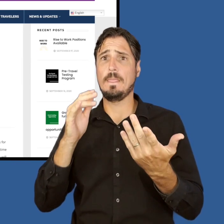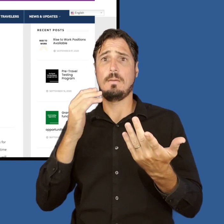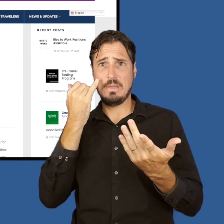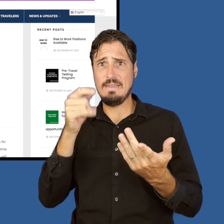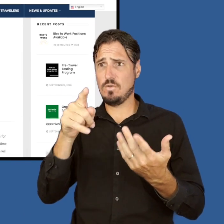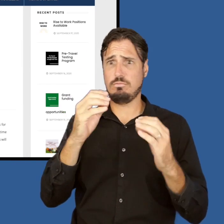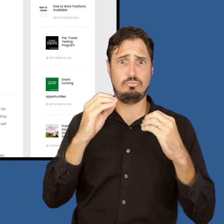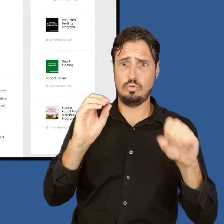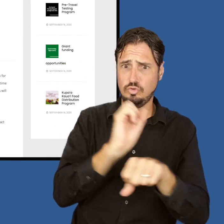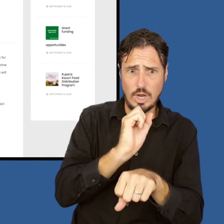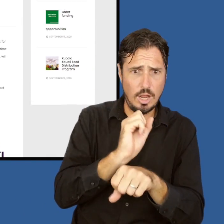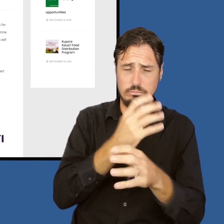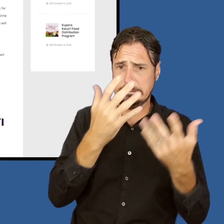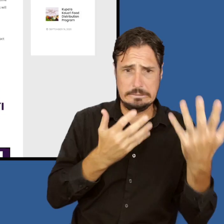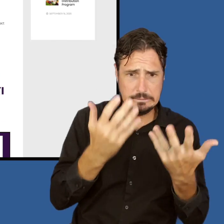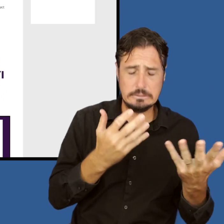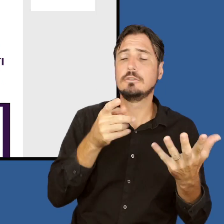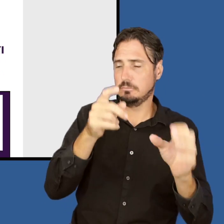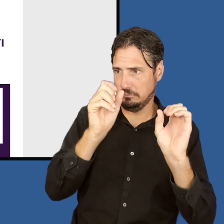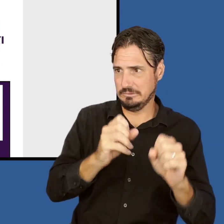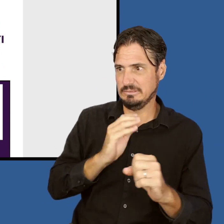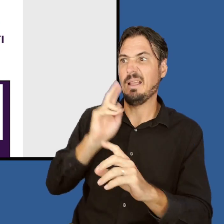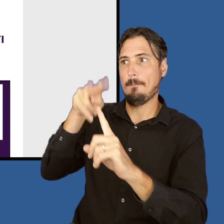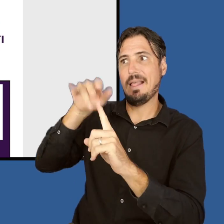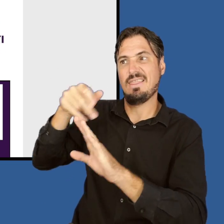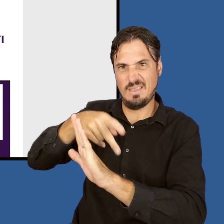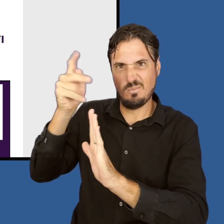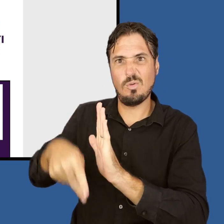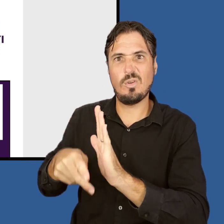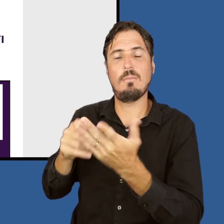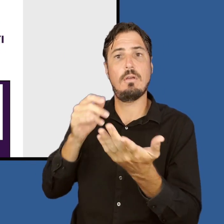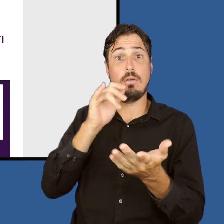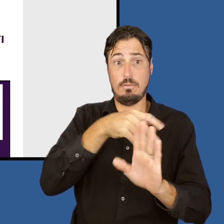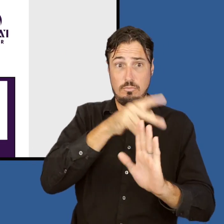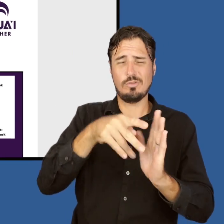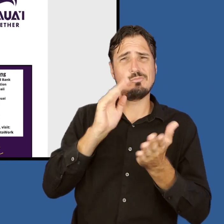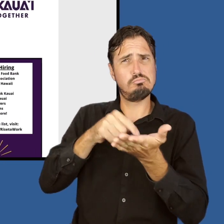variety of skills. The program pays a competitive hourly salary and includes health insurance.